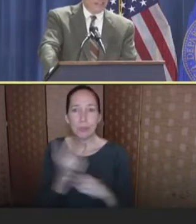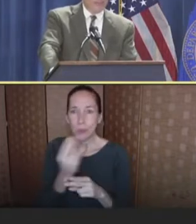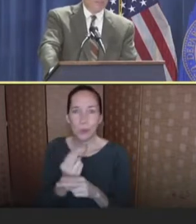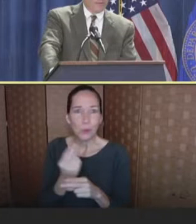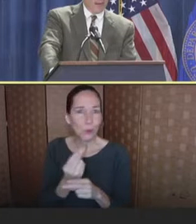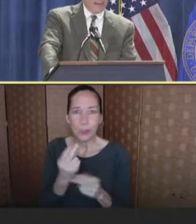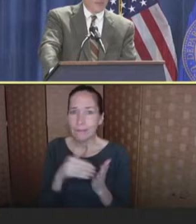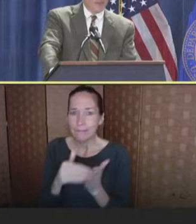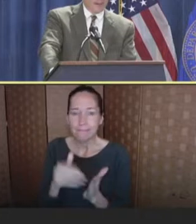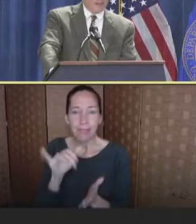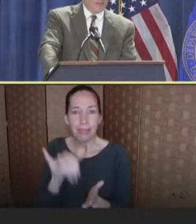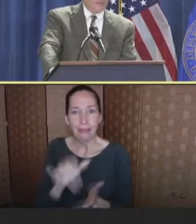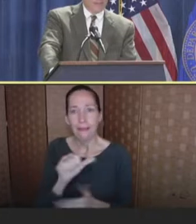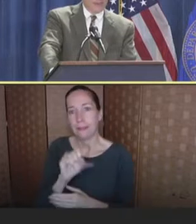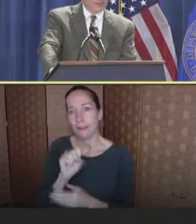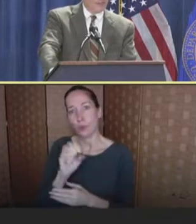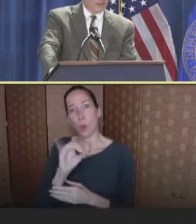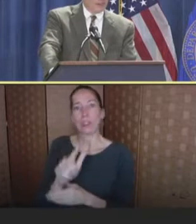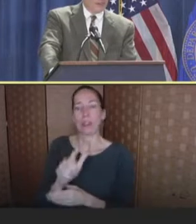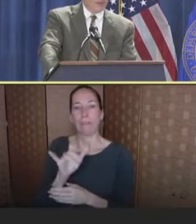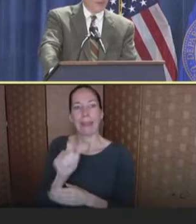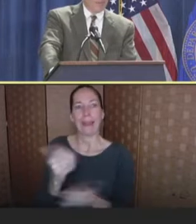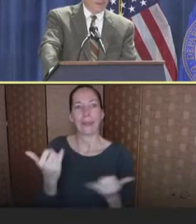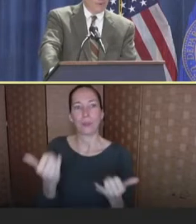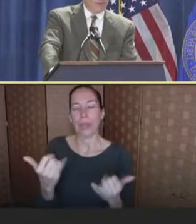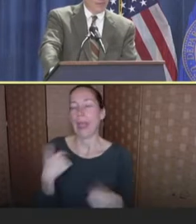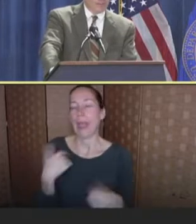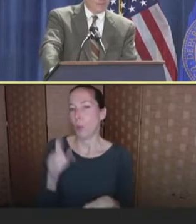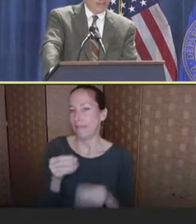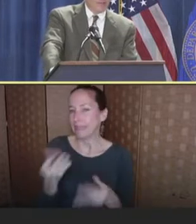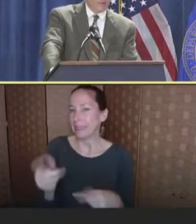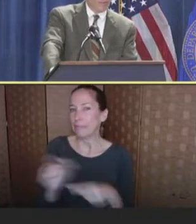Training should provide strategies for patients and other community members on these platforms